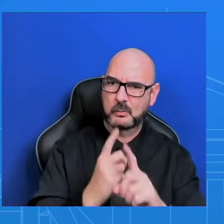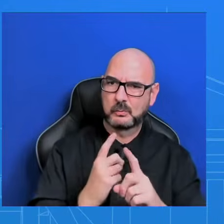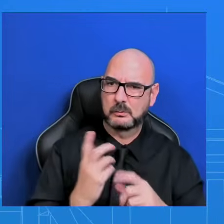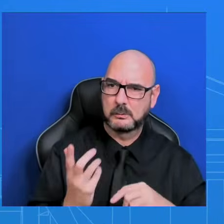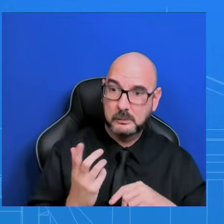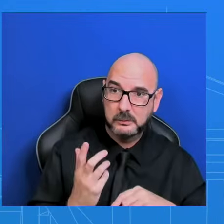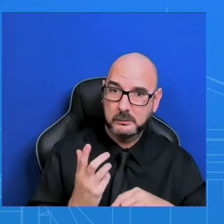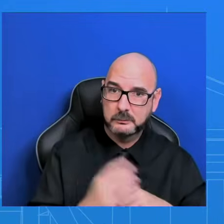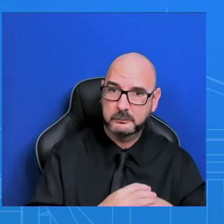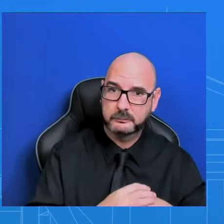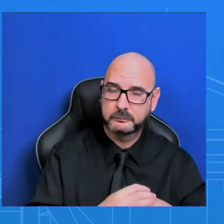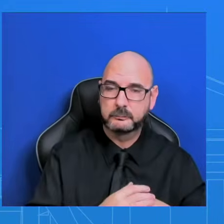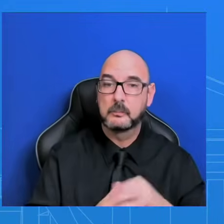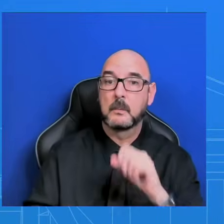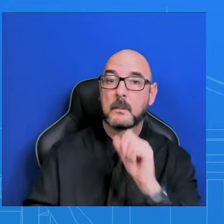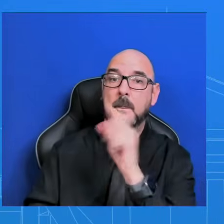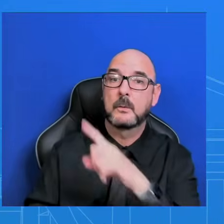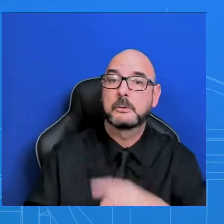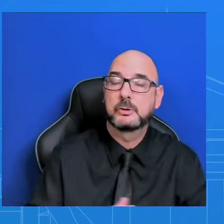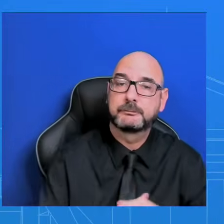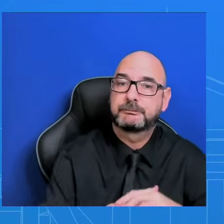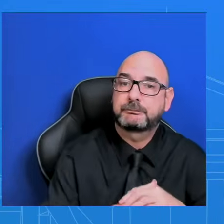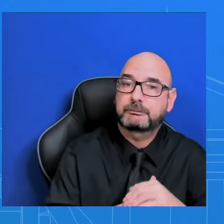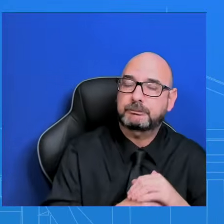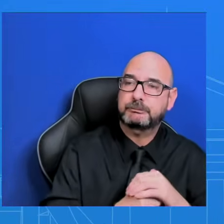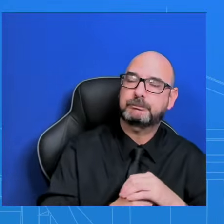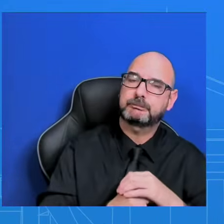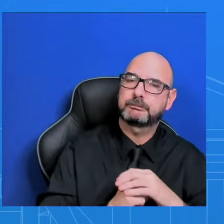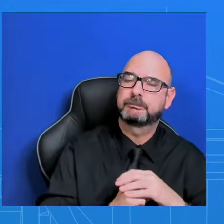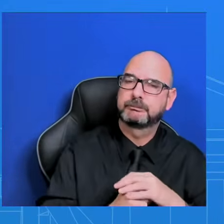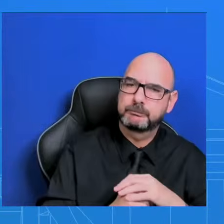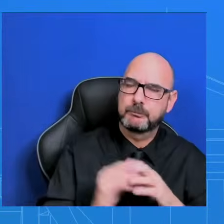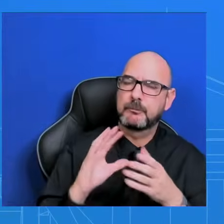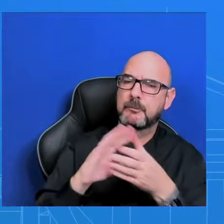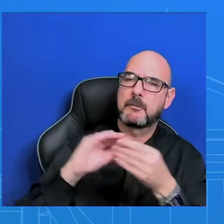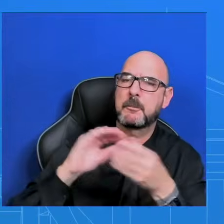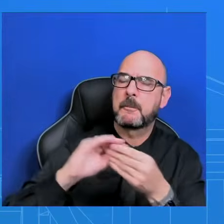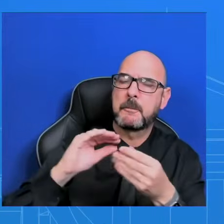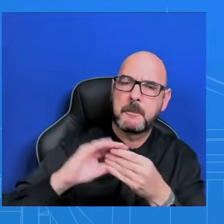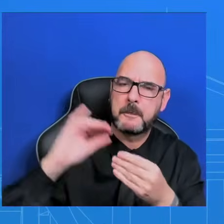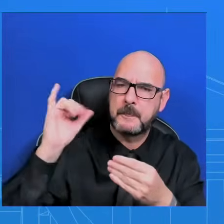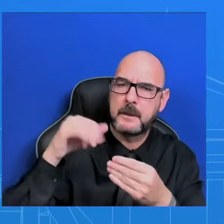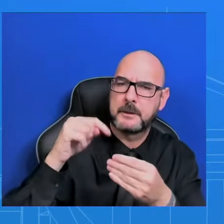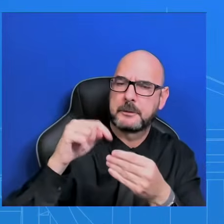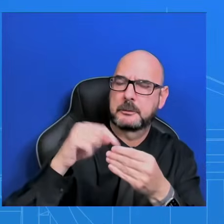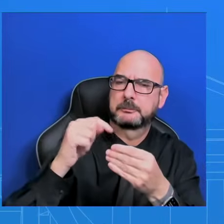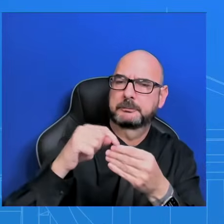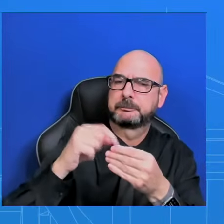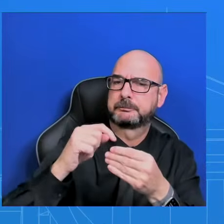that came out that was touting this open letter from constitutional law professors,